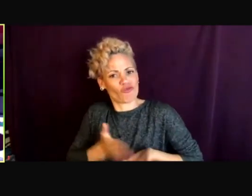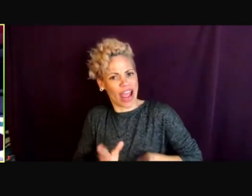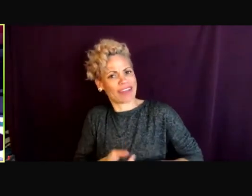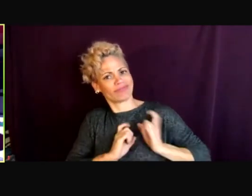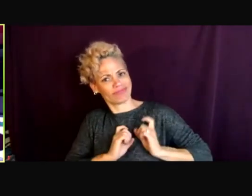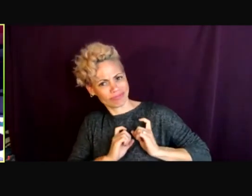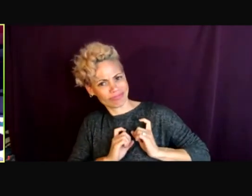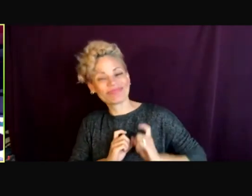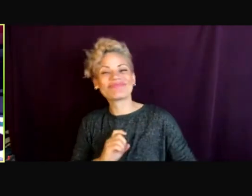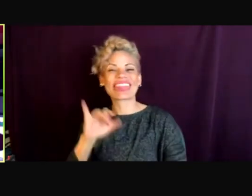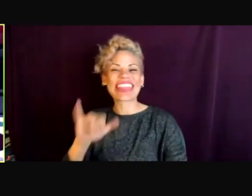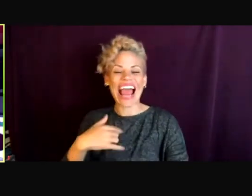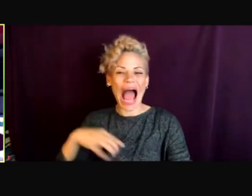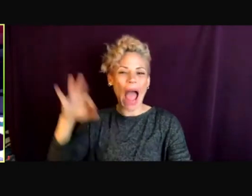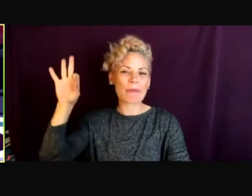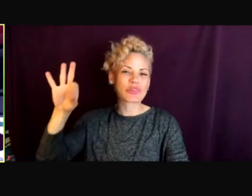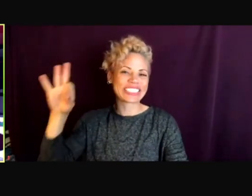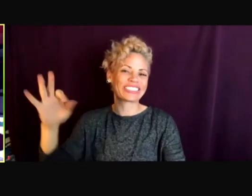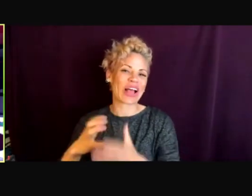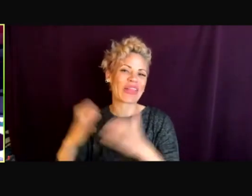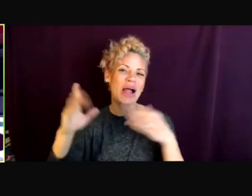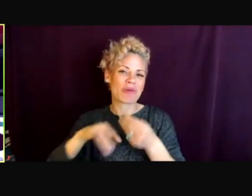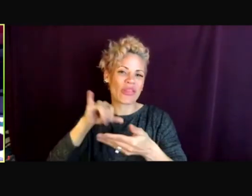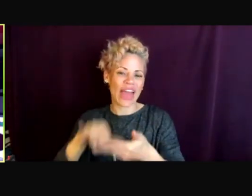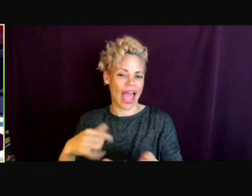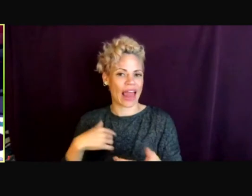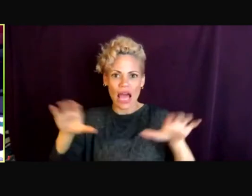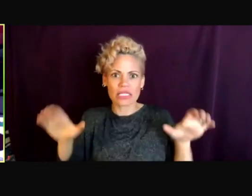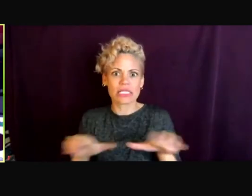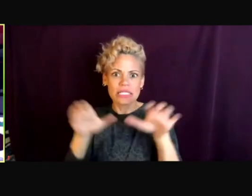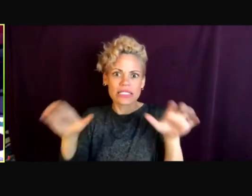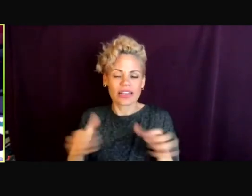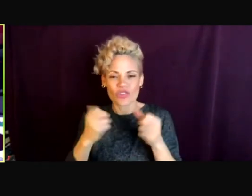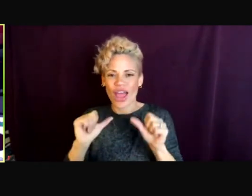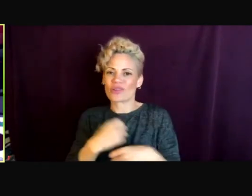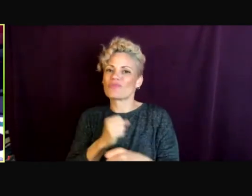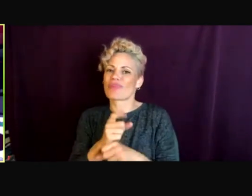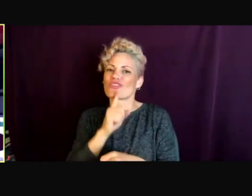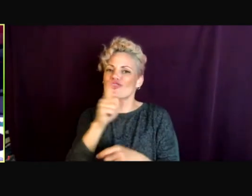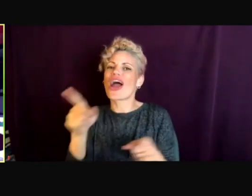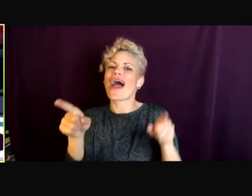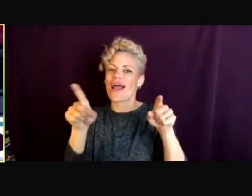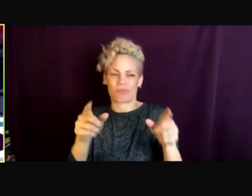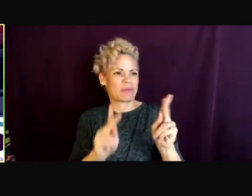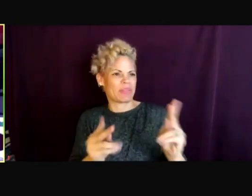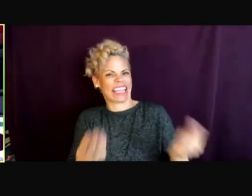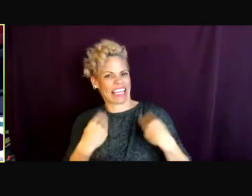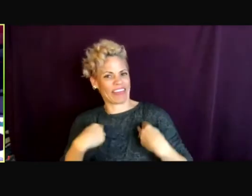And I'm very active in trying to make that happen. So, I just want to make sure that